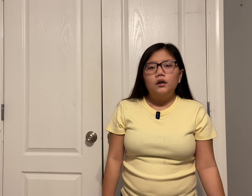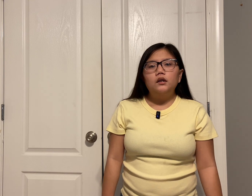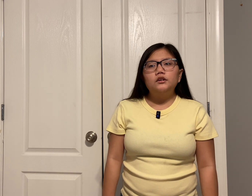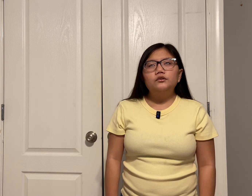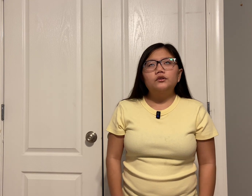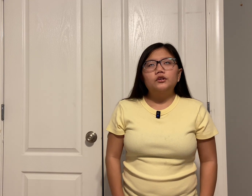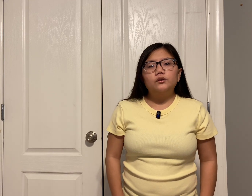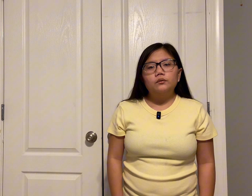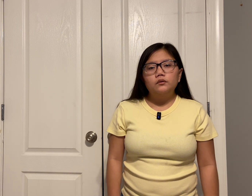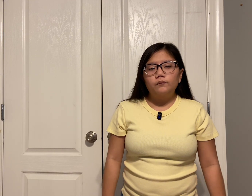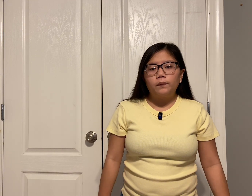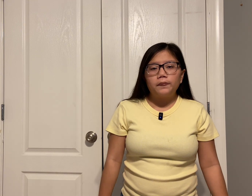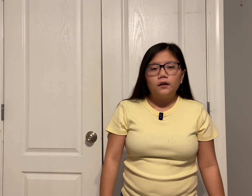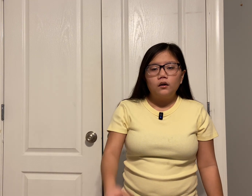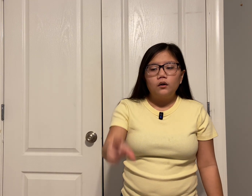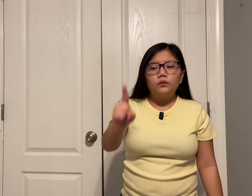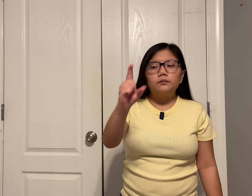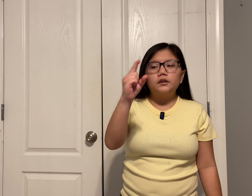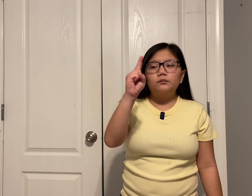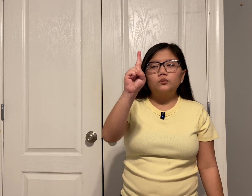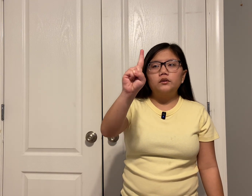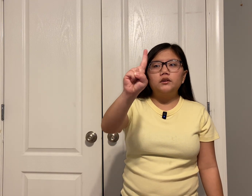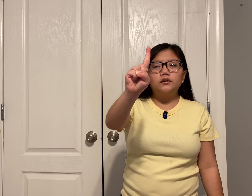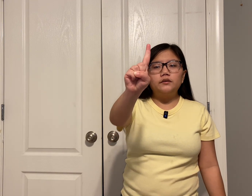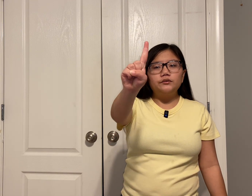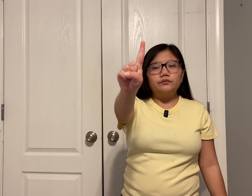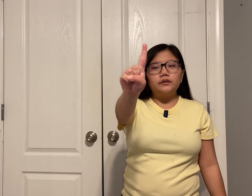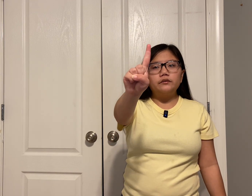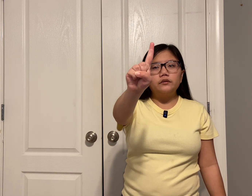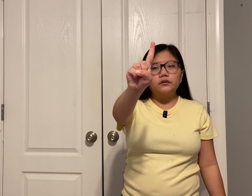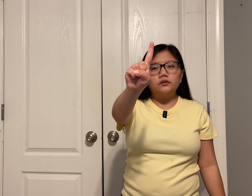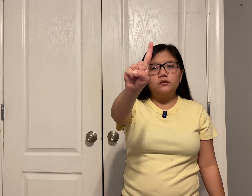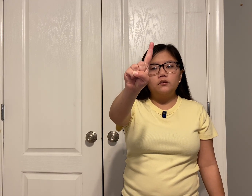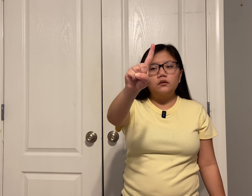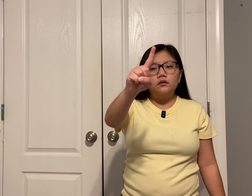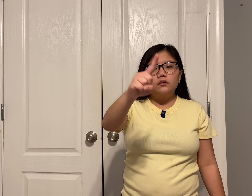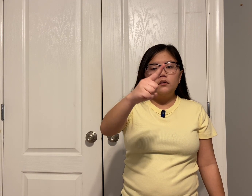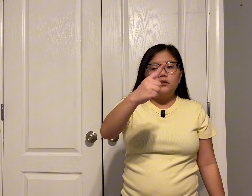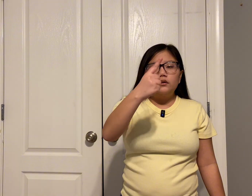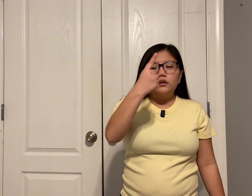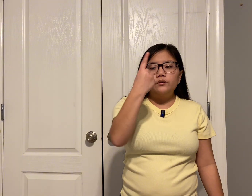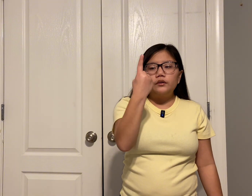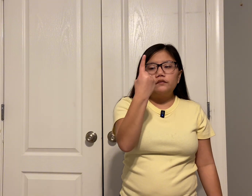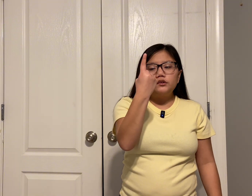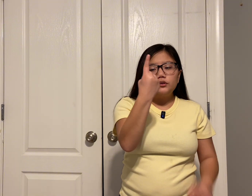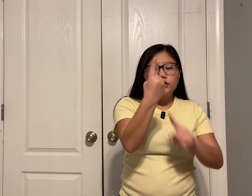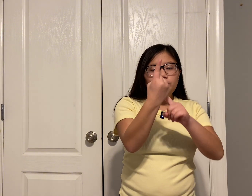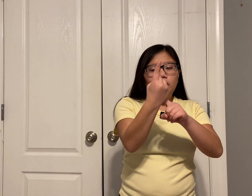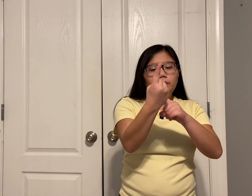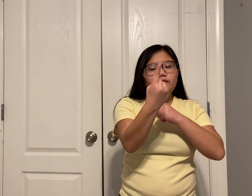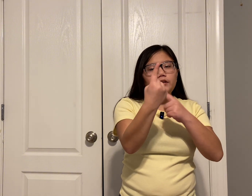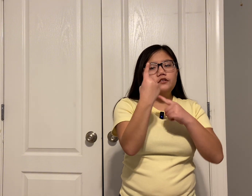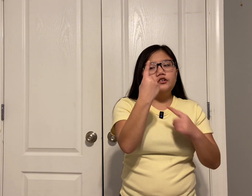And then you're gonna go hold up the number one on your finger and you're gonna have it so your palm faces you.